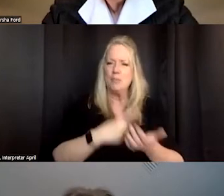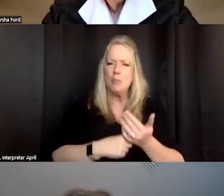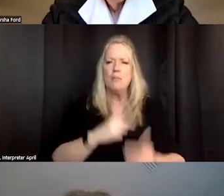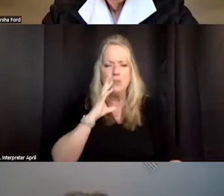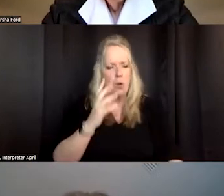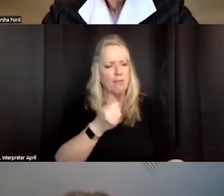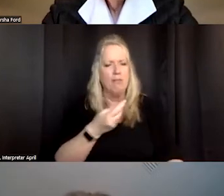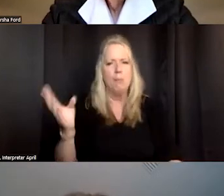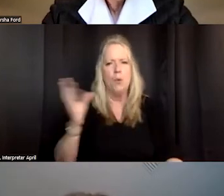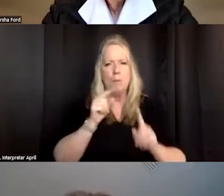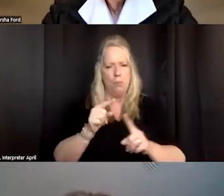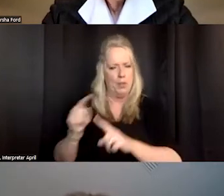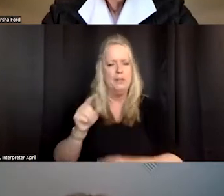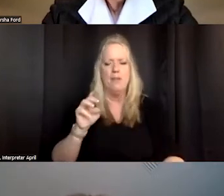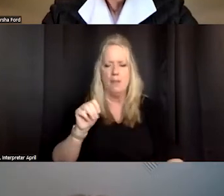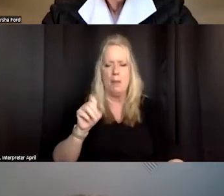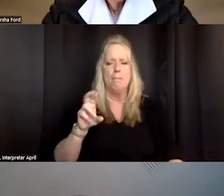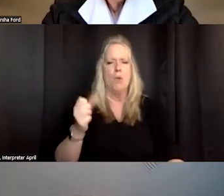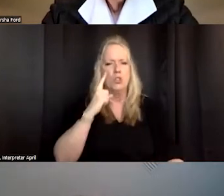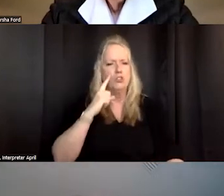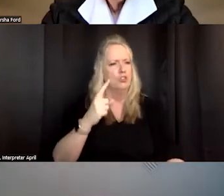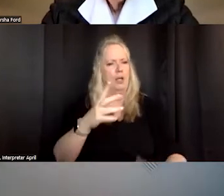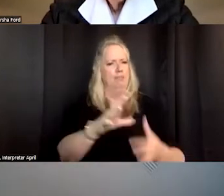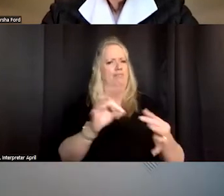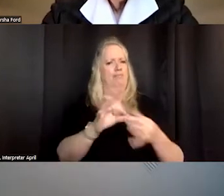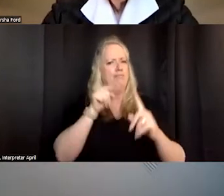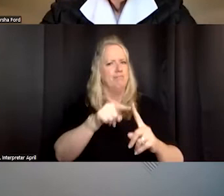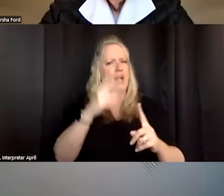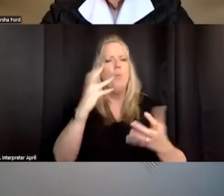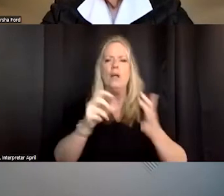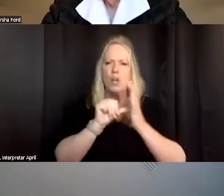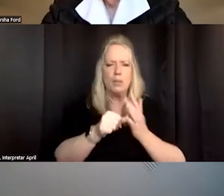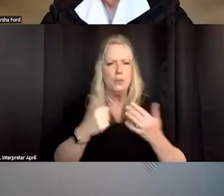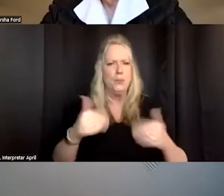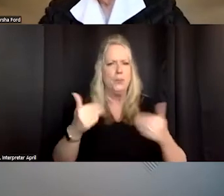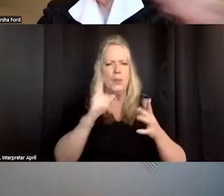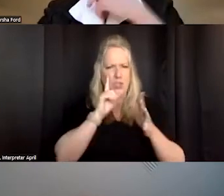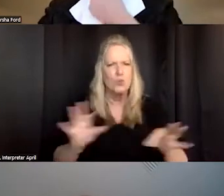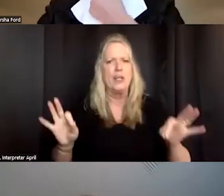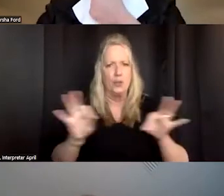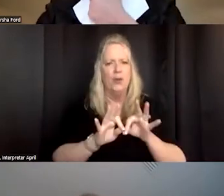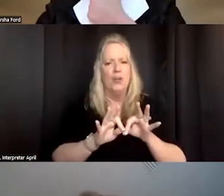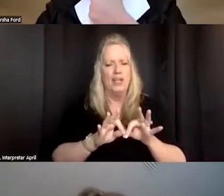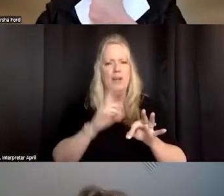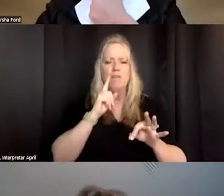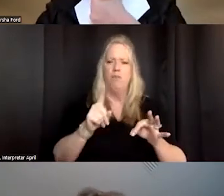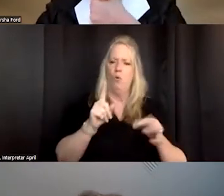THAT MARSHA MADE I WANT TO EMPHASIZE. I THINK THEY WERE CRITICAL IN THE EVOLUTION AND THE ACCEPTANCE